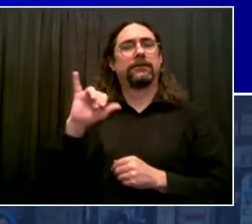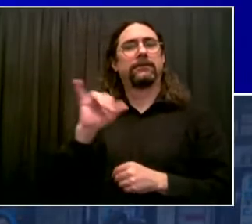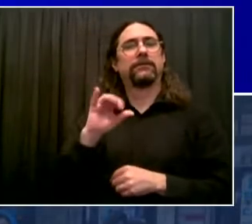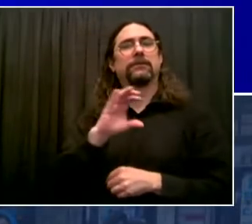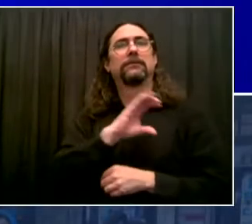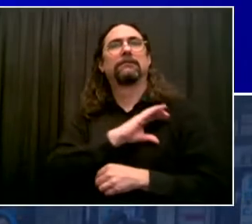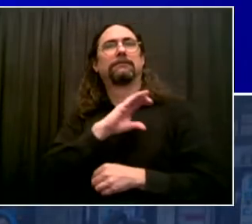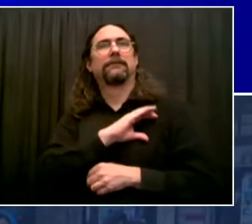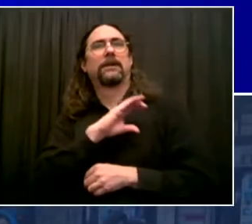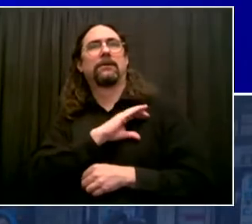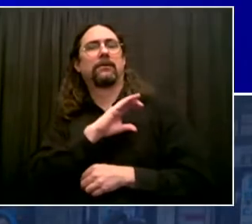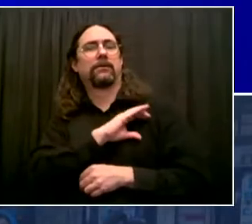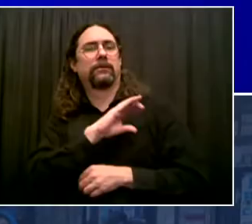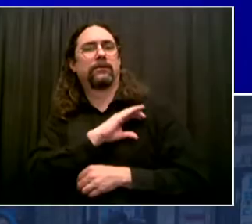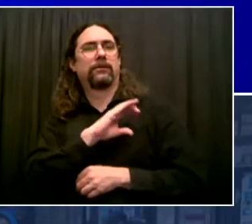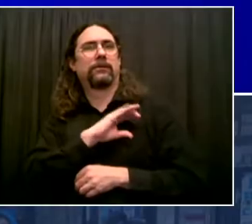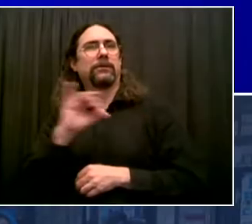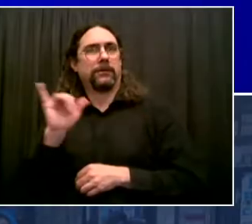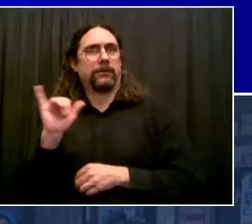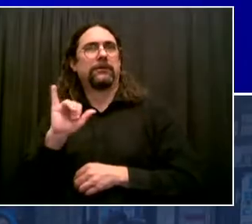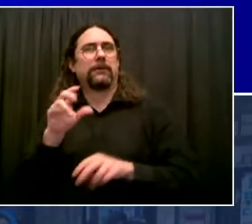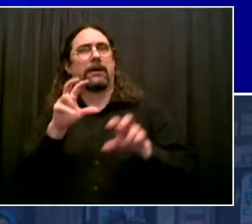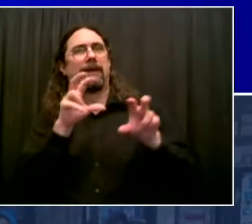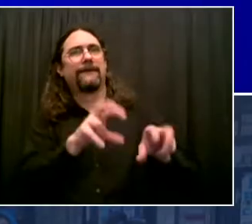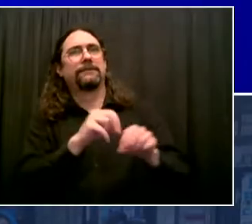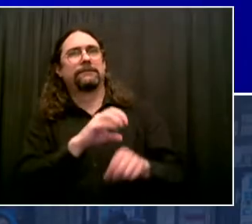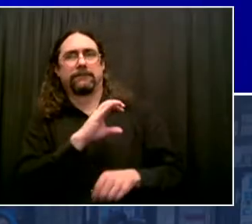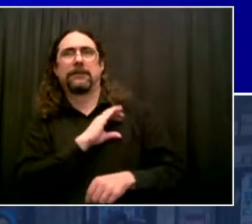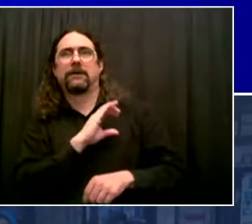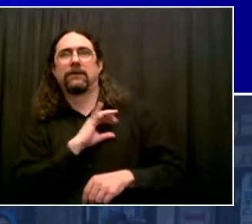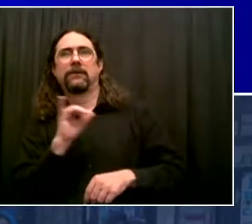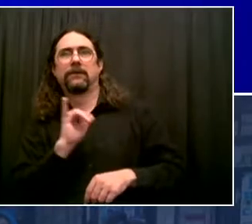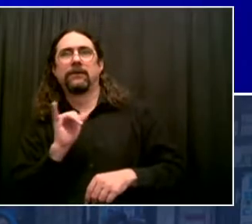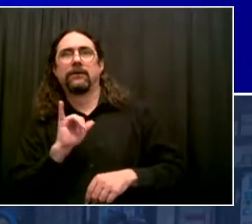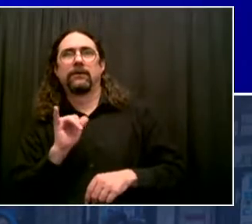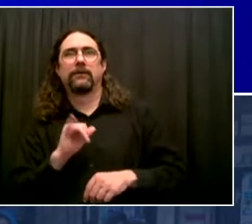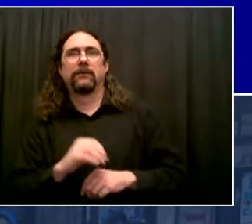SECOND COPS ENSURING OUR COPS ARE IN THE PLACES WE NEED THEM